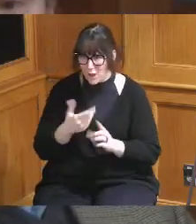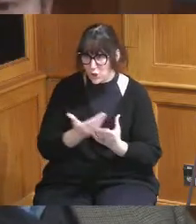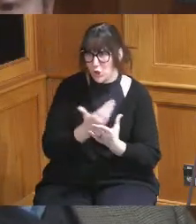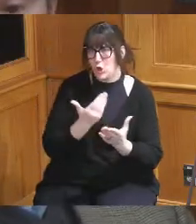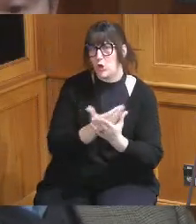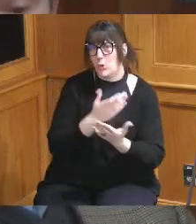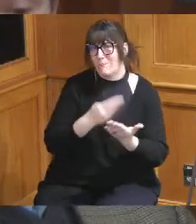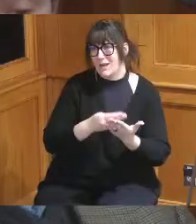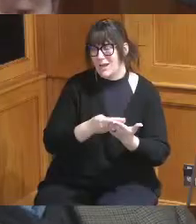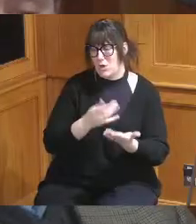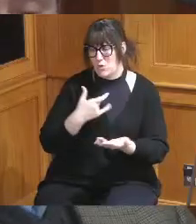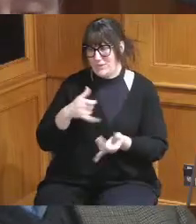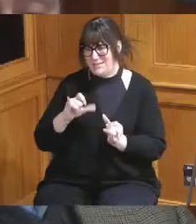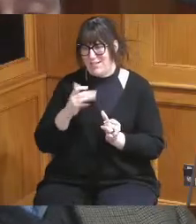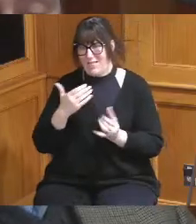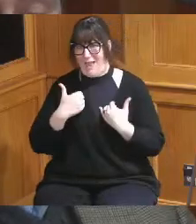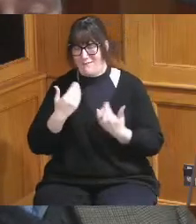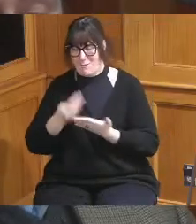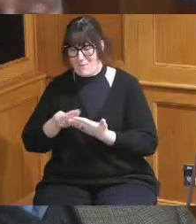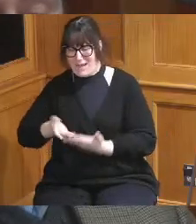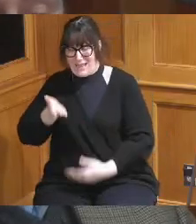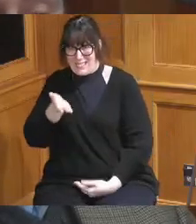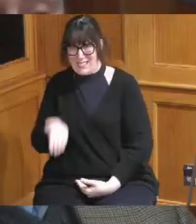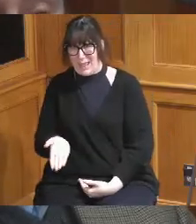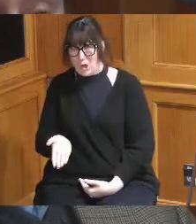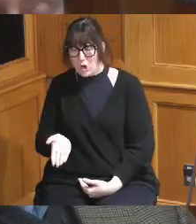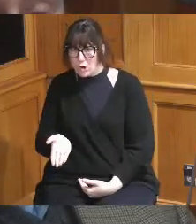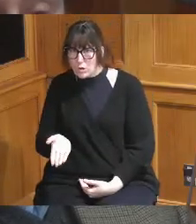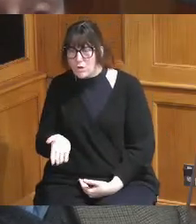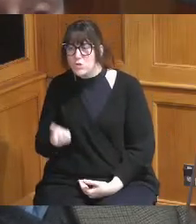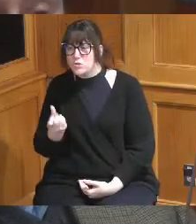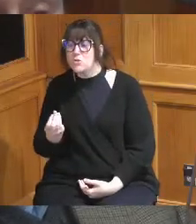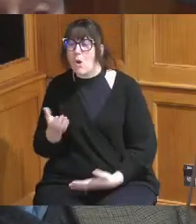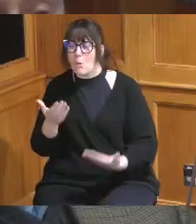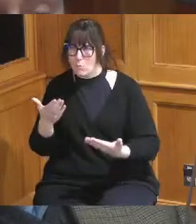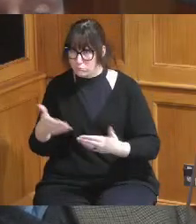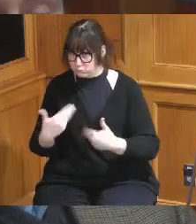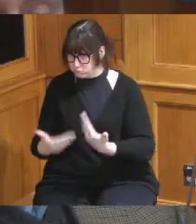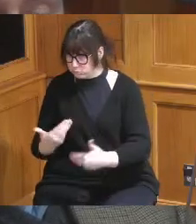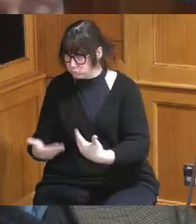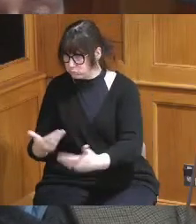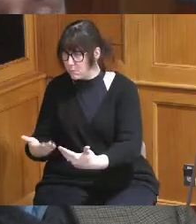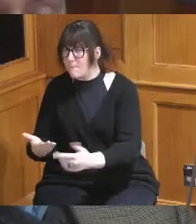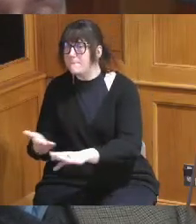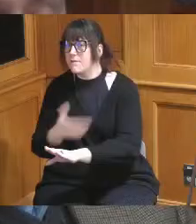still there that you have and let's get moving on that money before we start talking about some new